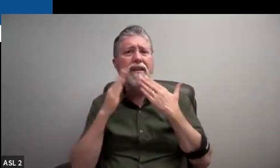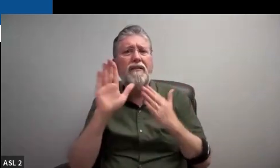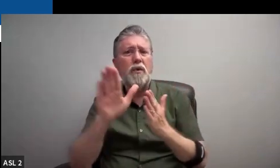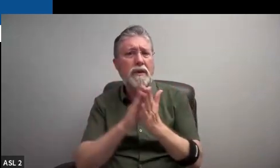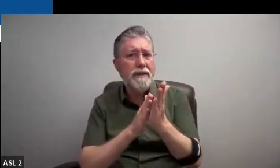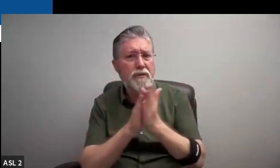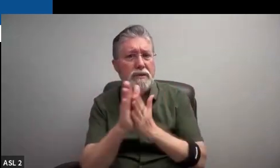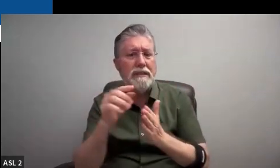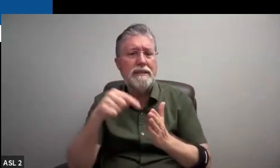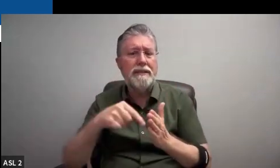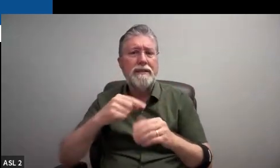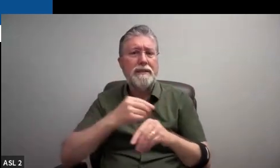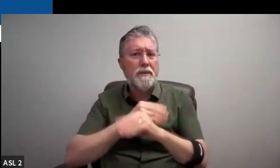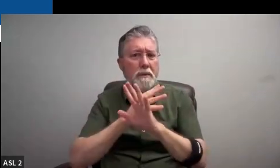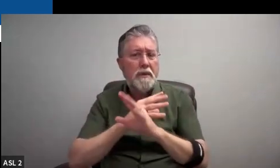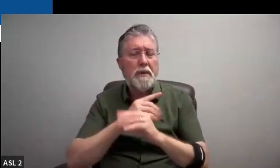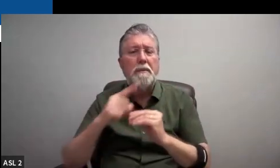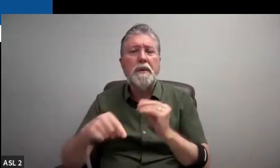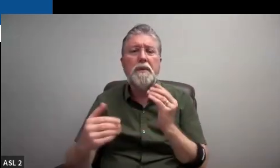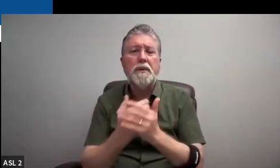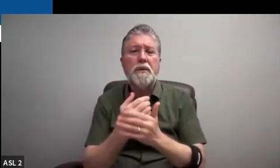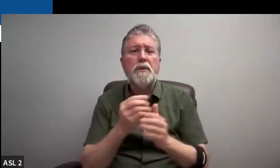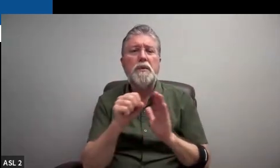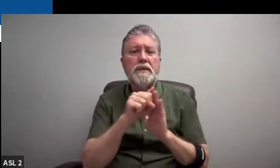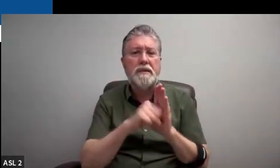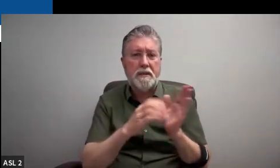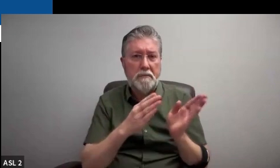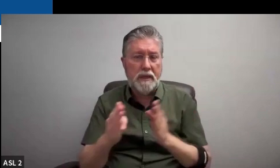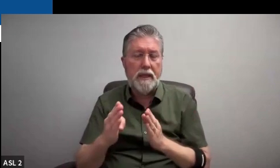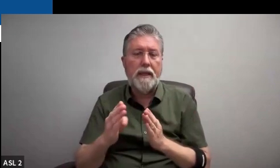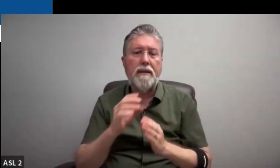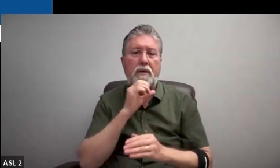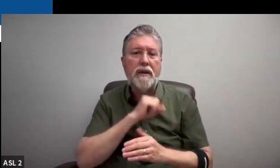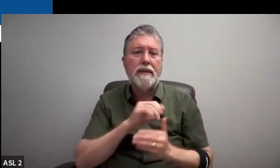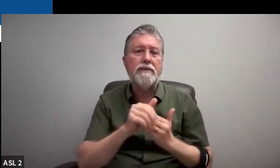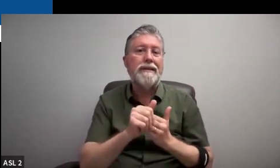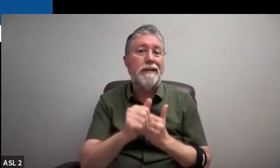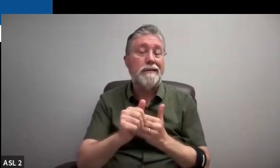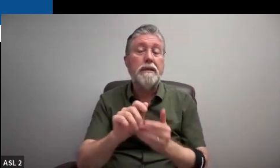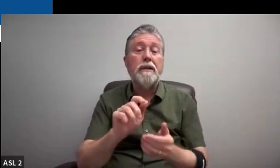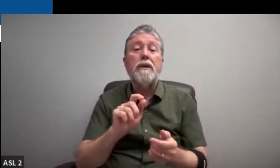this webinar on the new state plan on aging guidance and corrective action plan process.